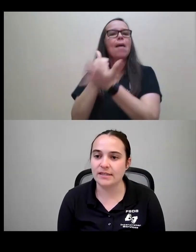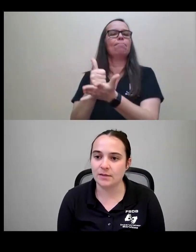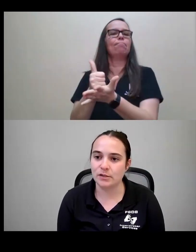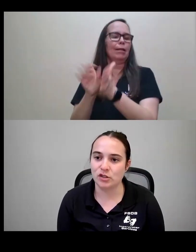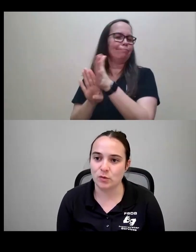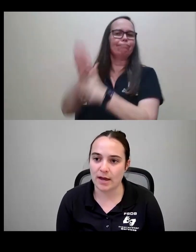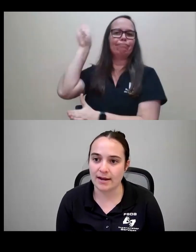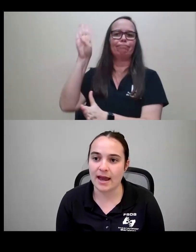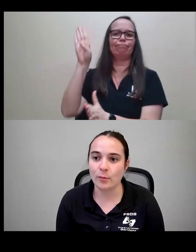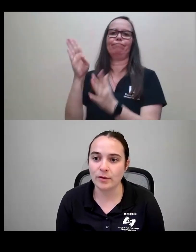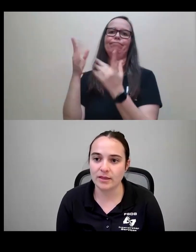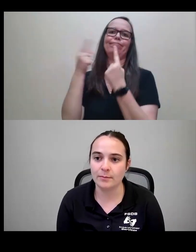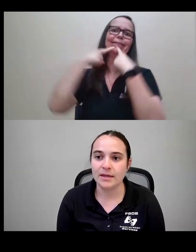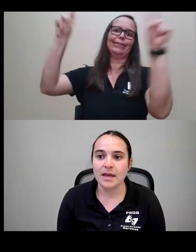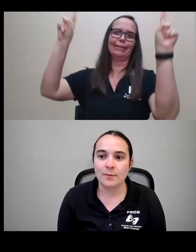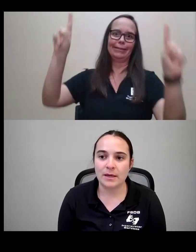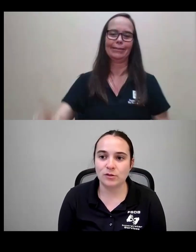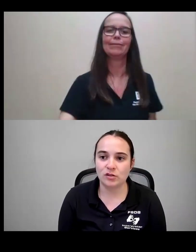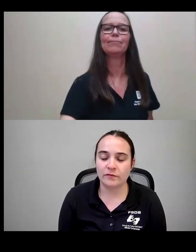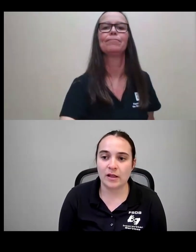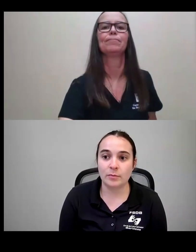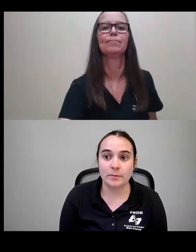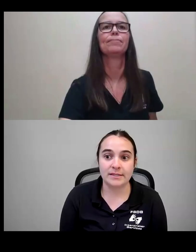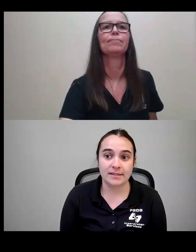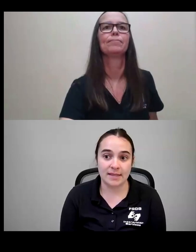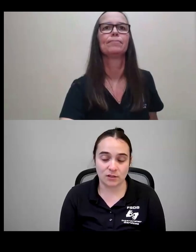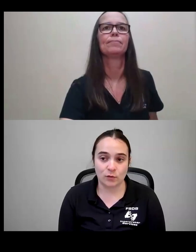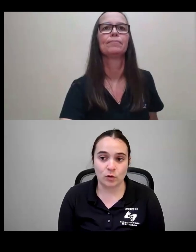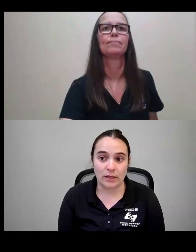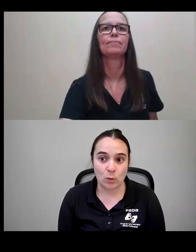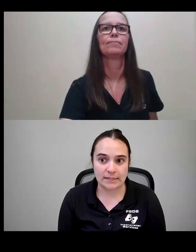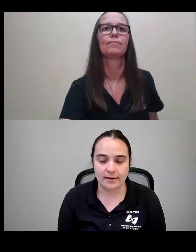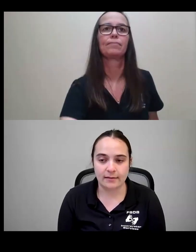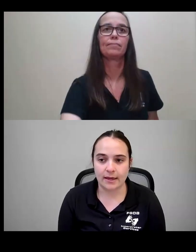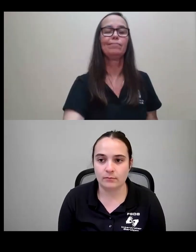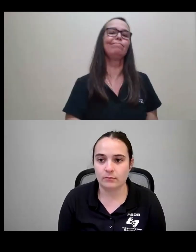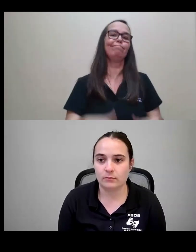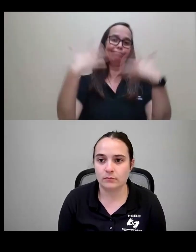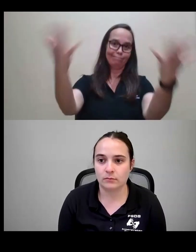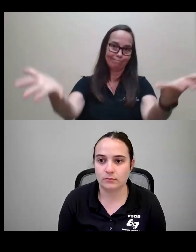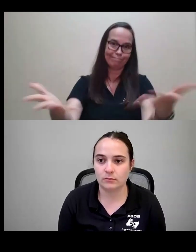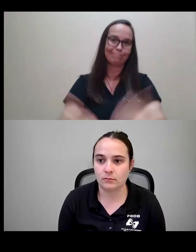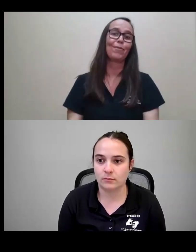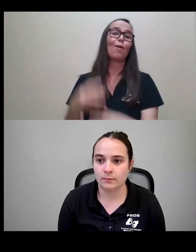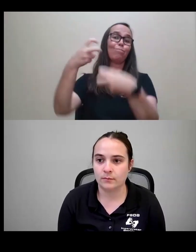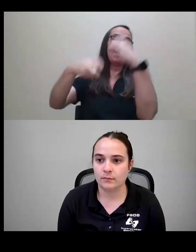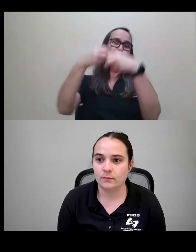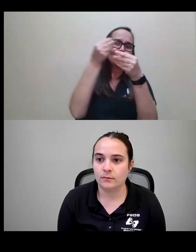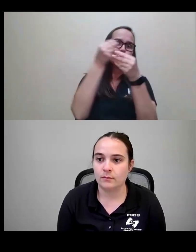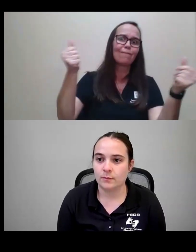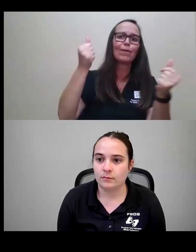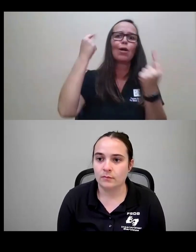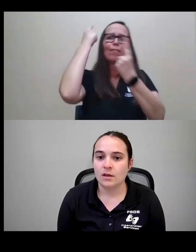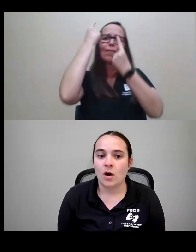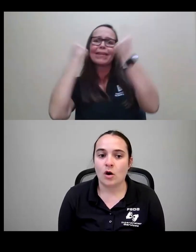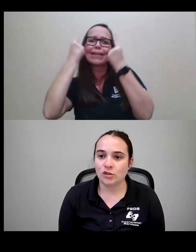diving deep into that and helping them be able to develop and be successful linguistically.